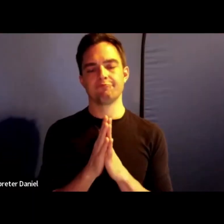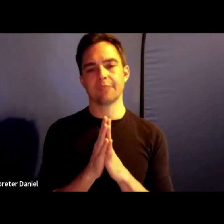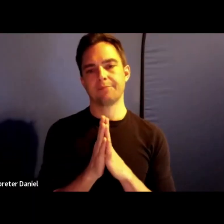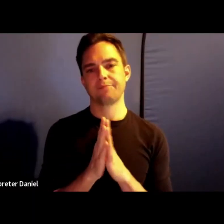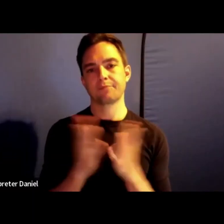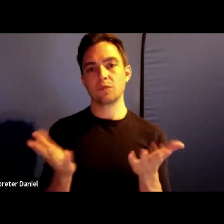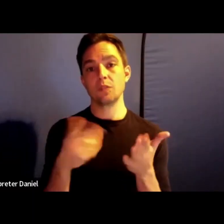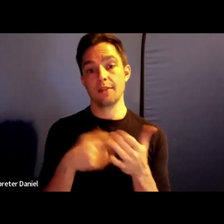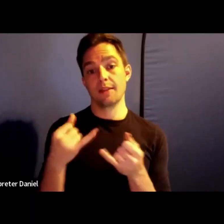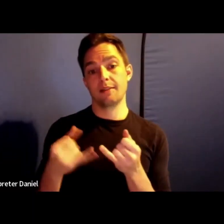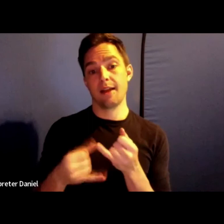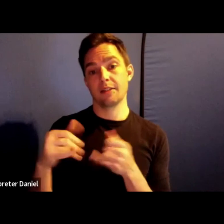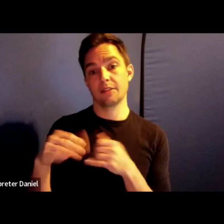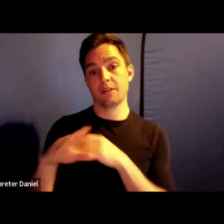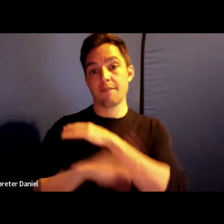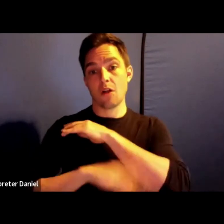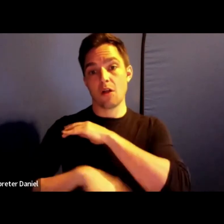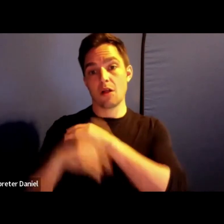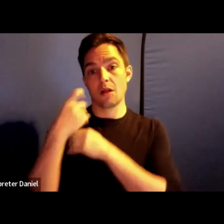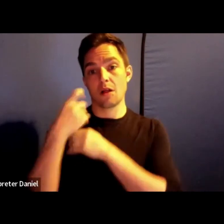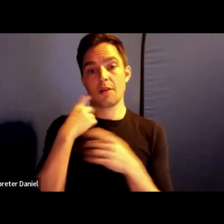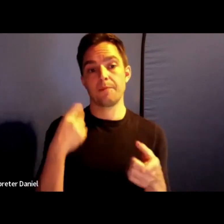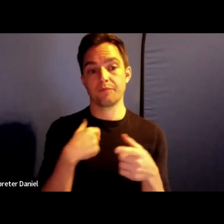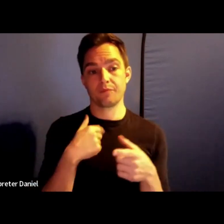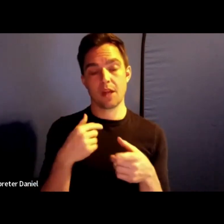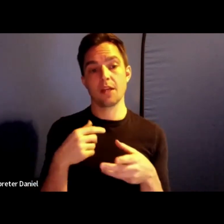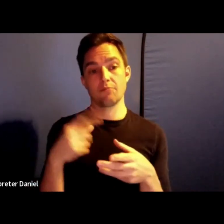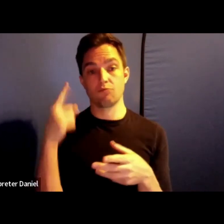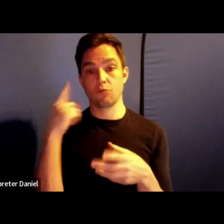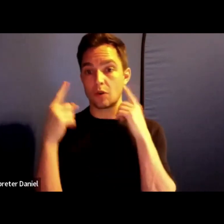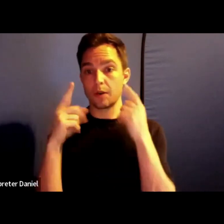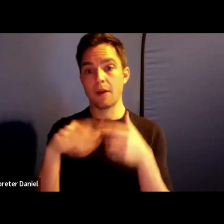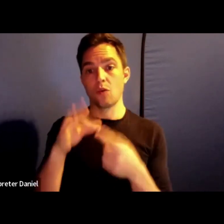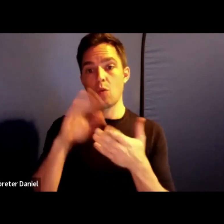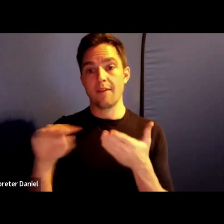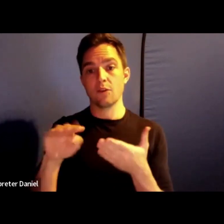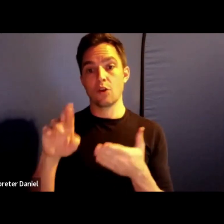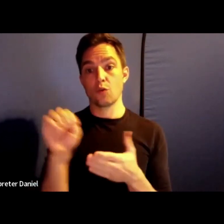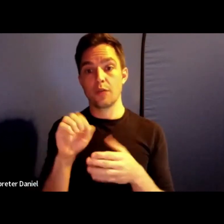last fall, I was, I heard about the waiver reimagine here in